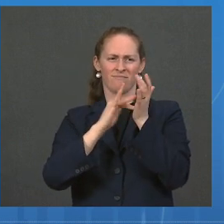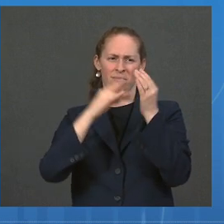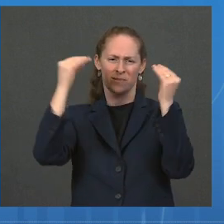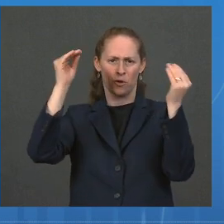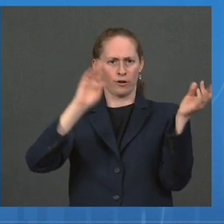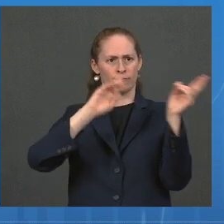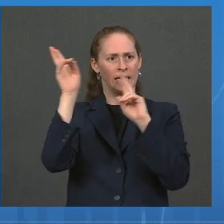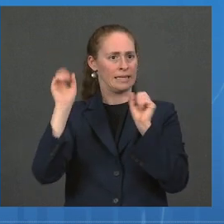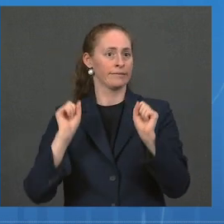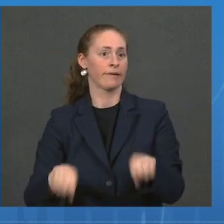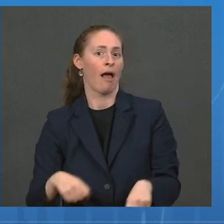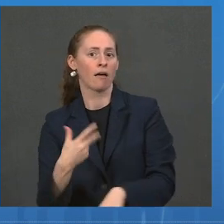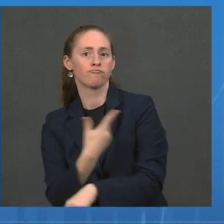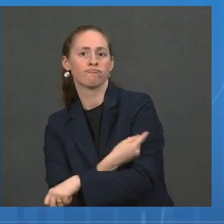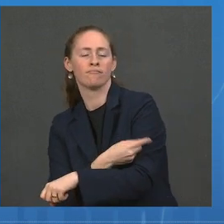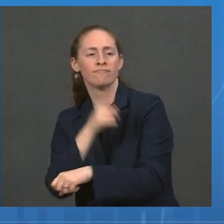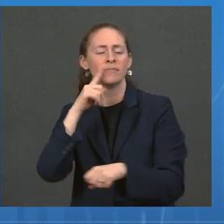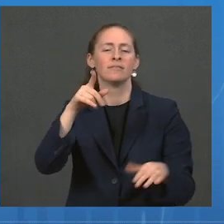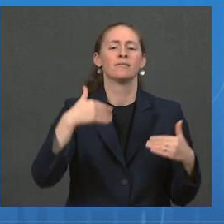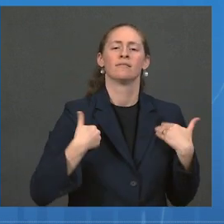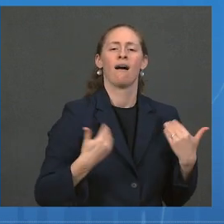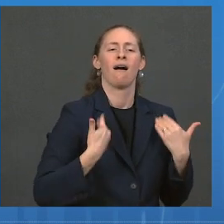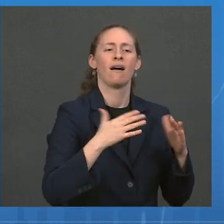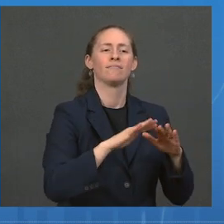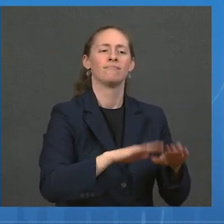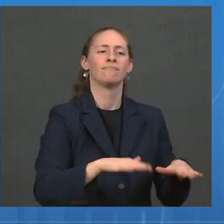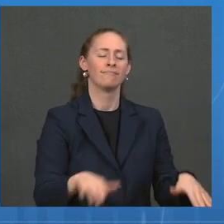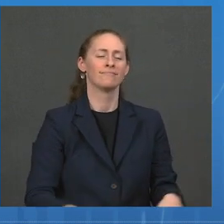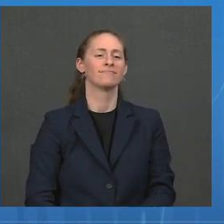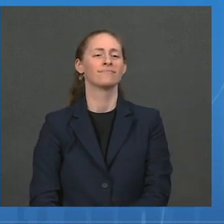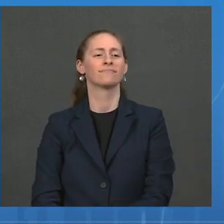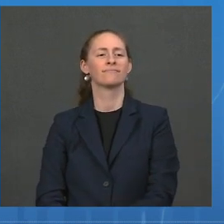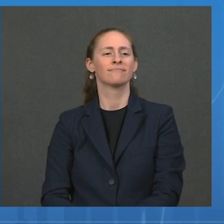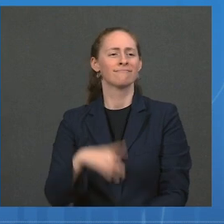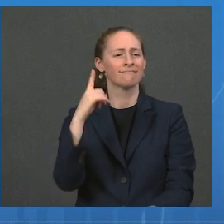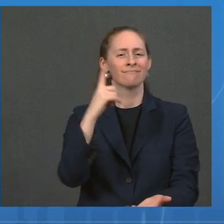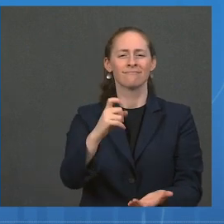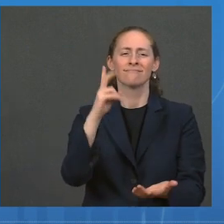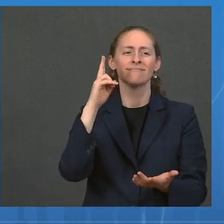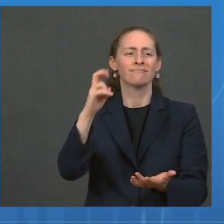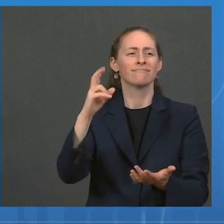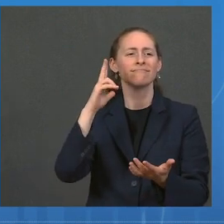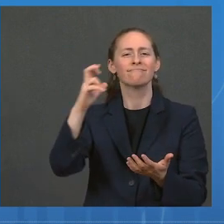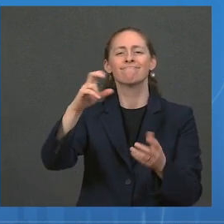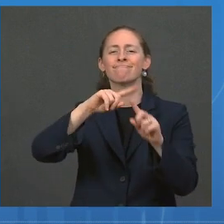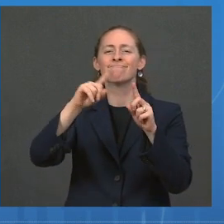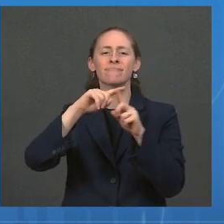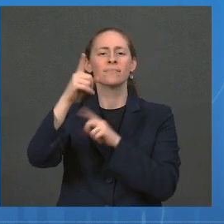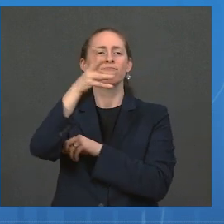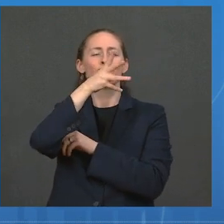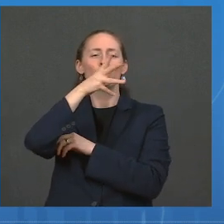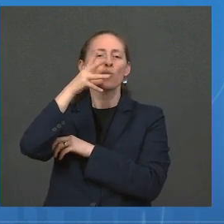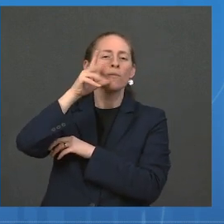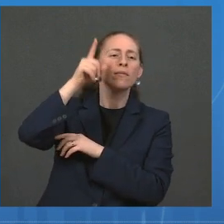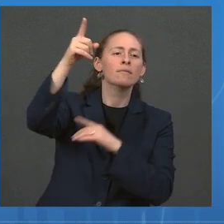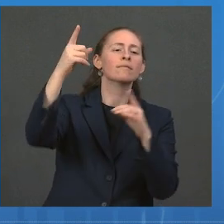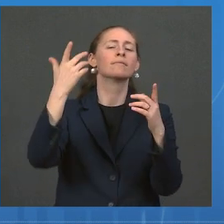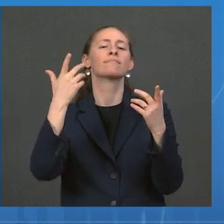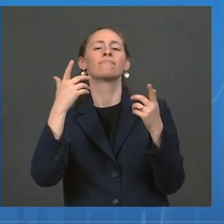And hundreds of community health centers and rural health centers, which serve millions of kids ages 5 through 11 across the country,